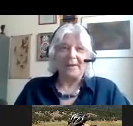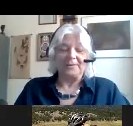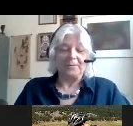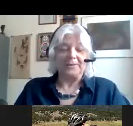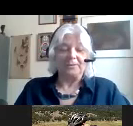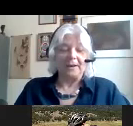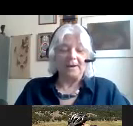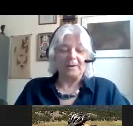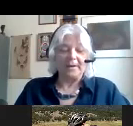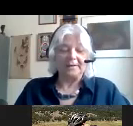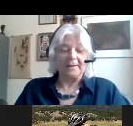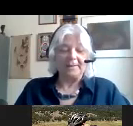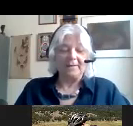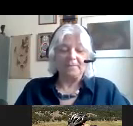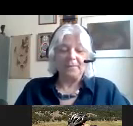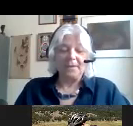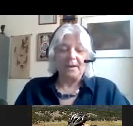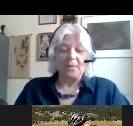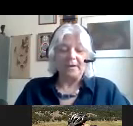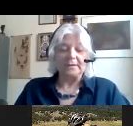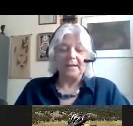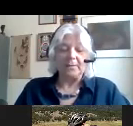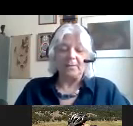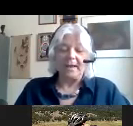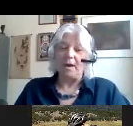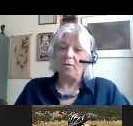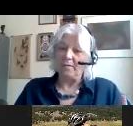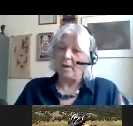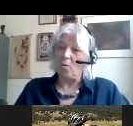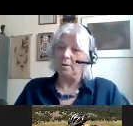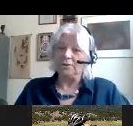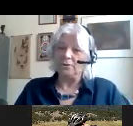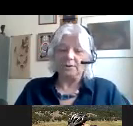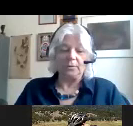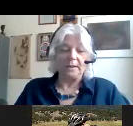I think that we still kind of talk about it at some level. One example of how that war on drugs really